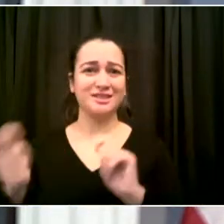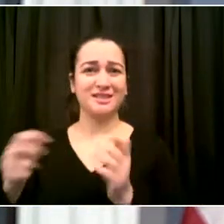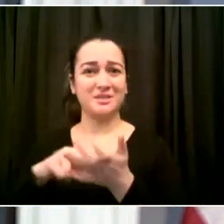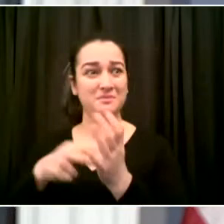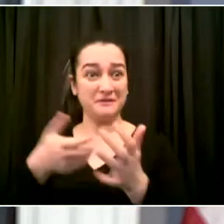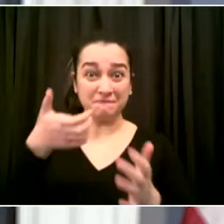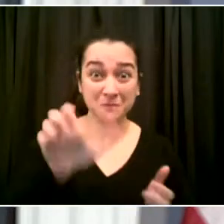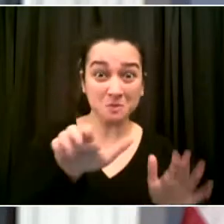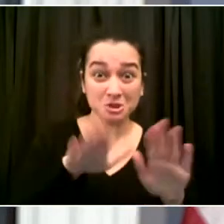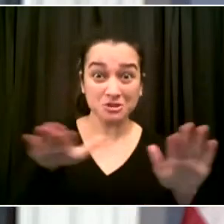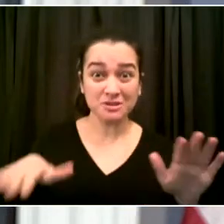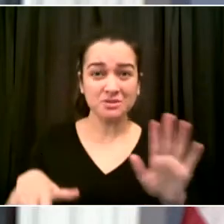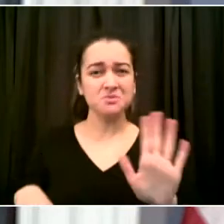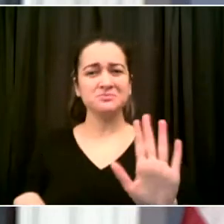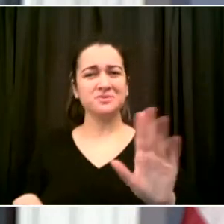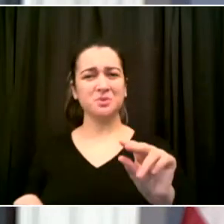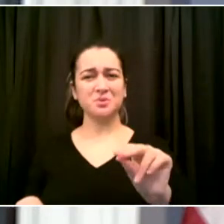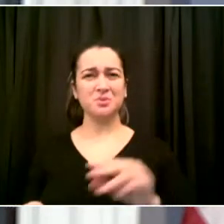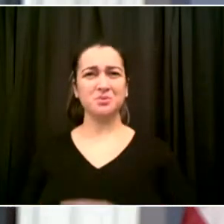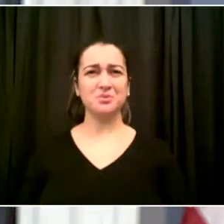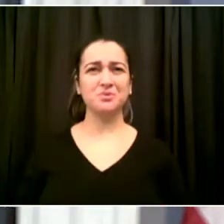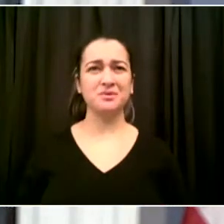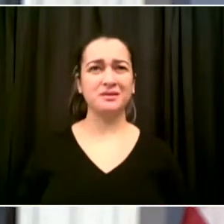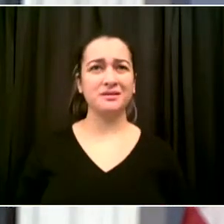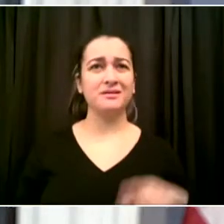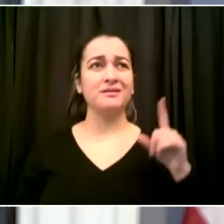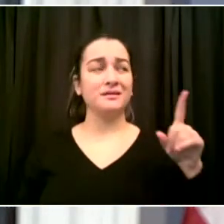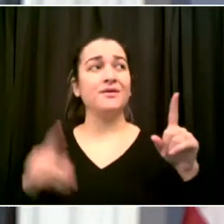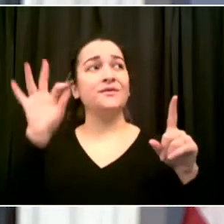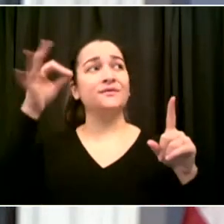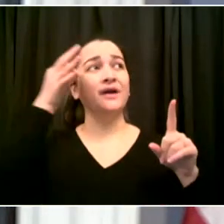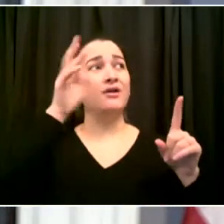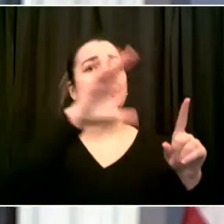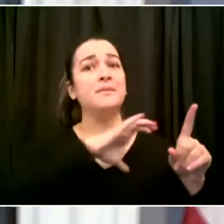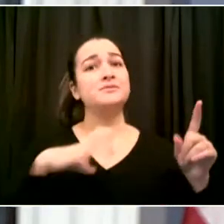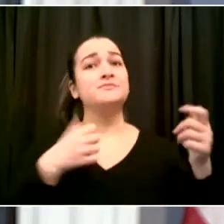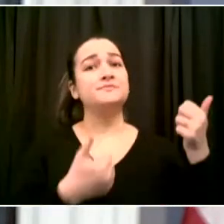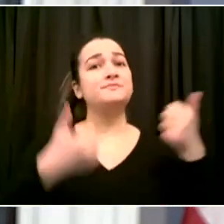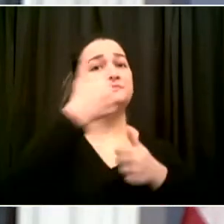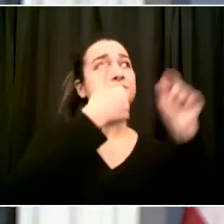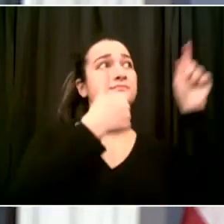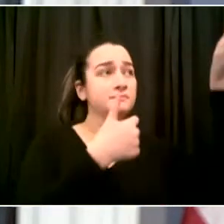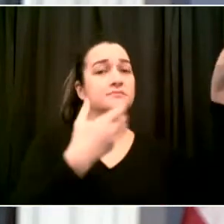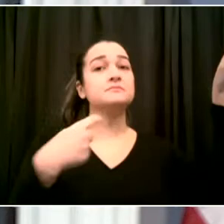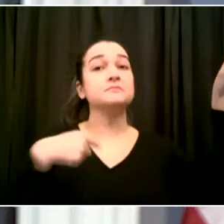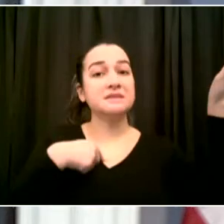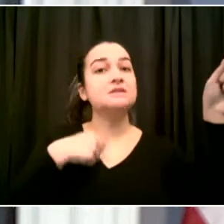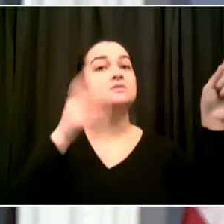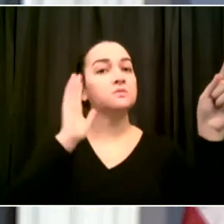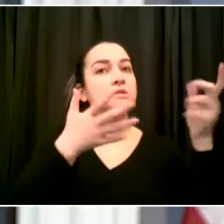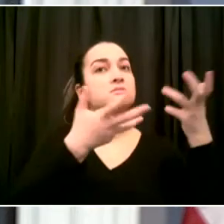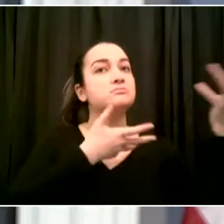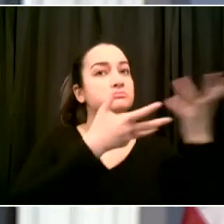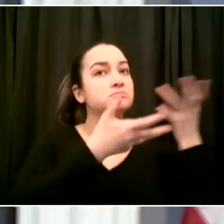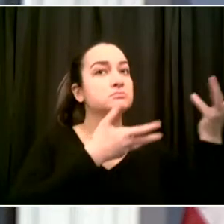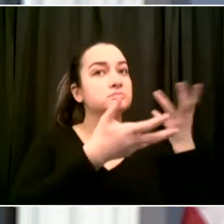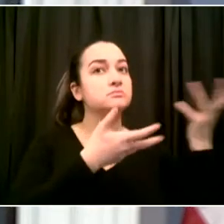PANDEMIC SITUATION. THE COMMISSION I CONTINUE TO WORK